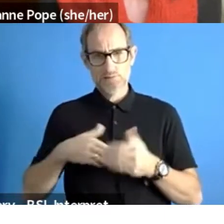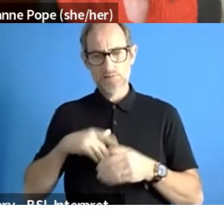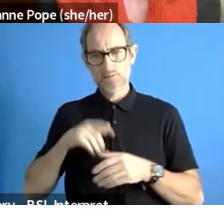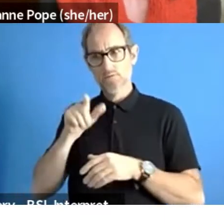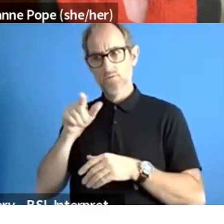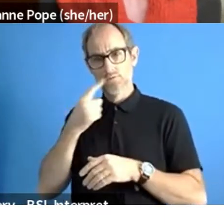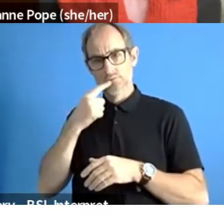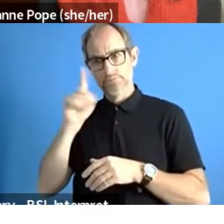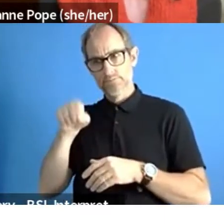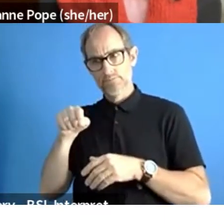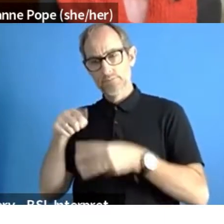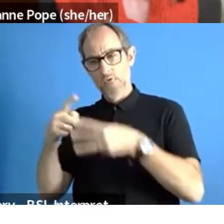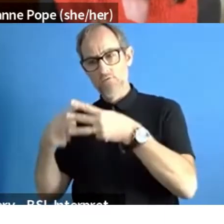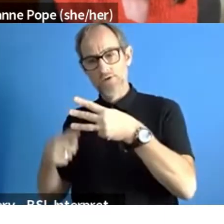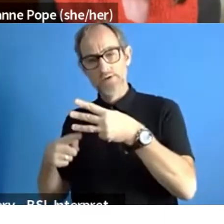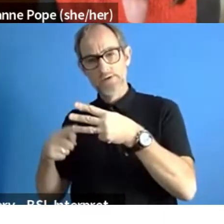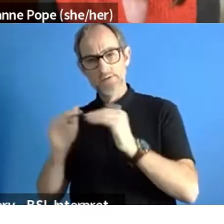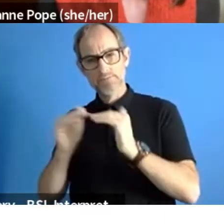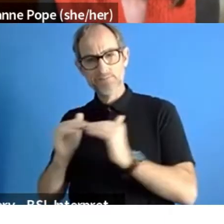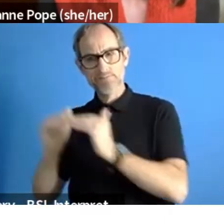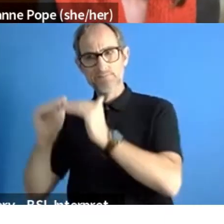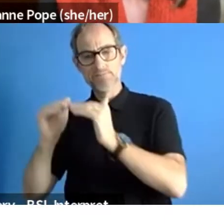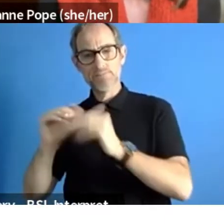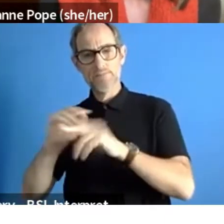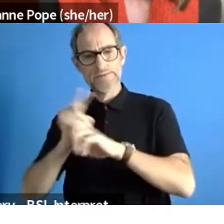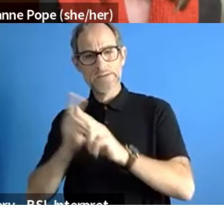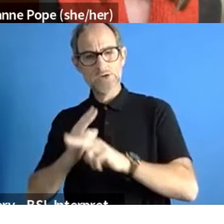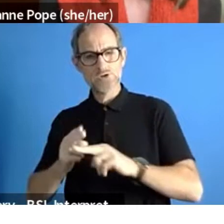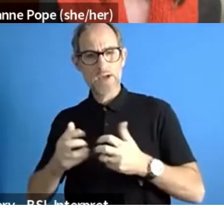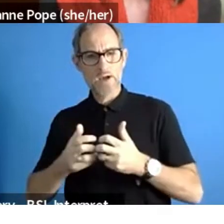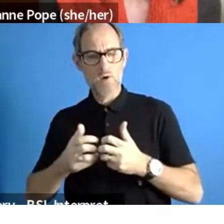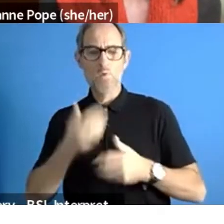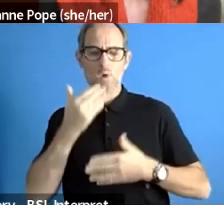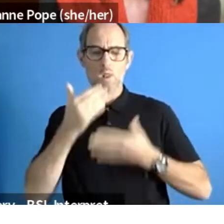commitment and what do we do to address it? I'm going to talk you through our